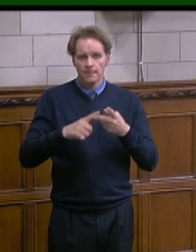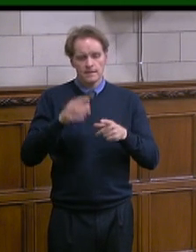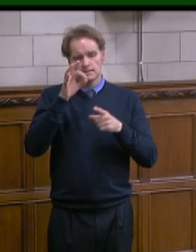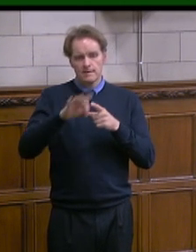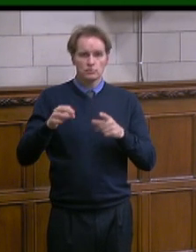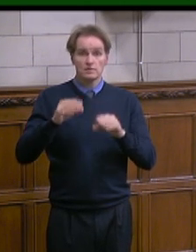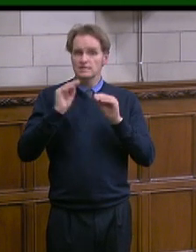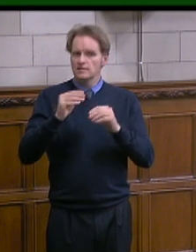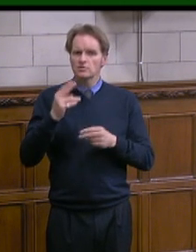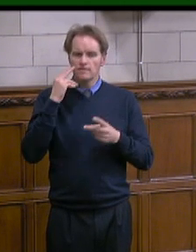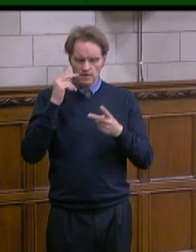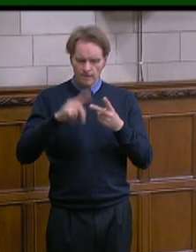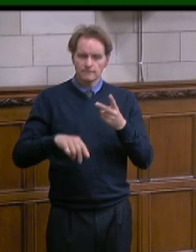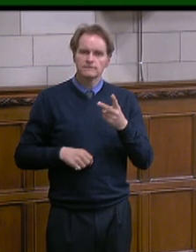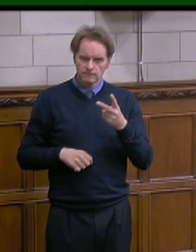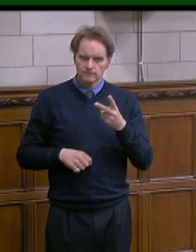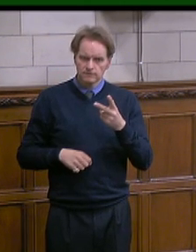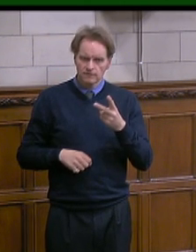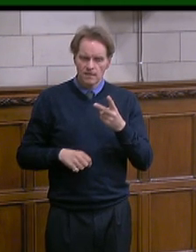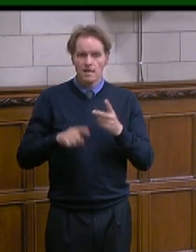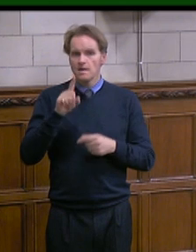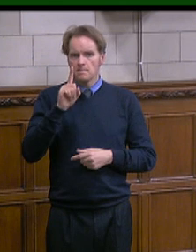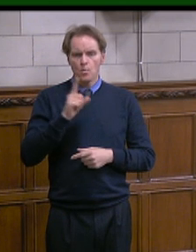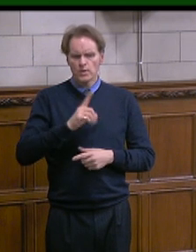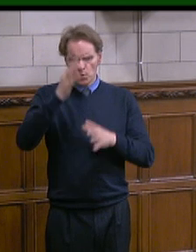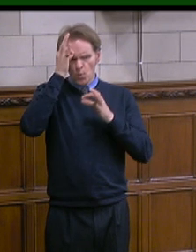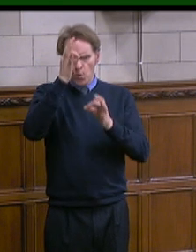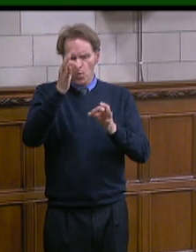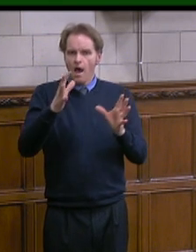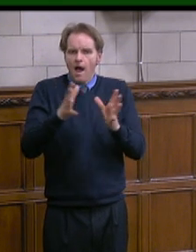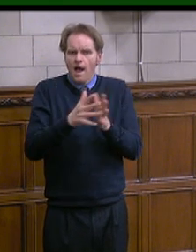However, we do not prescribe how schools should support pupils with a hearing impairment.